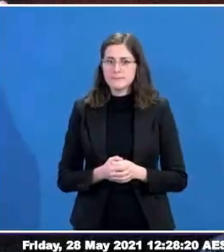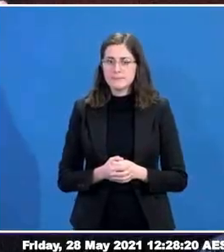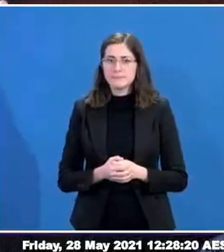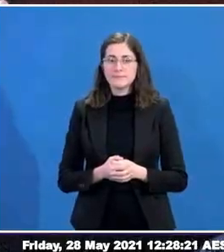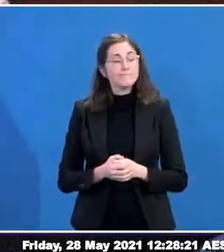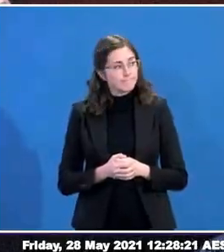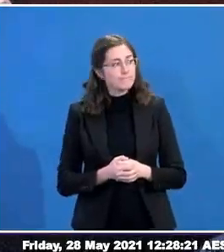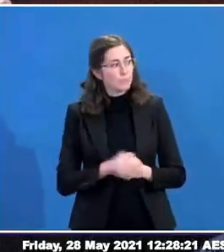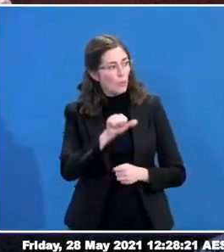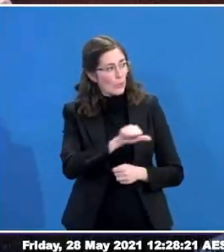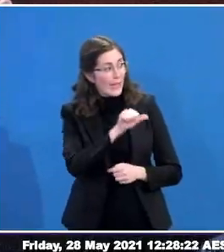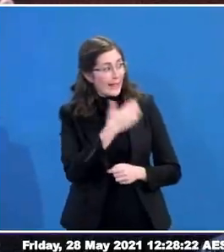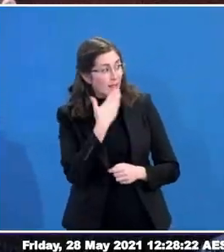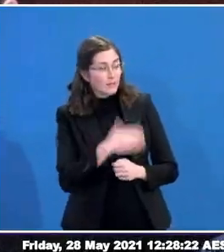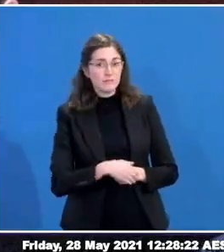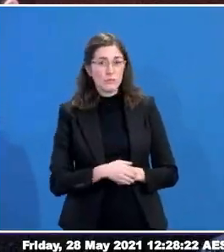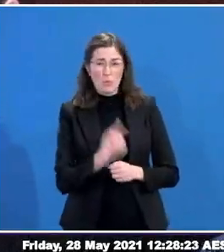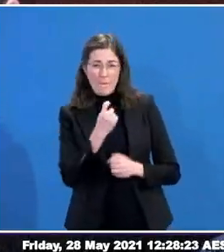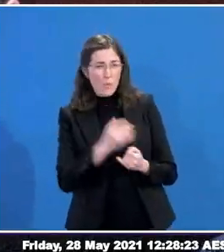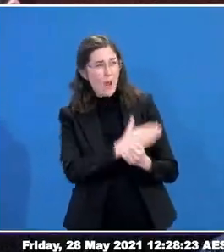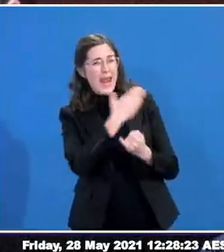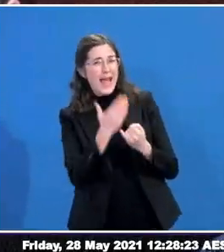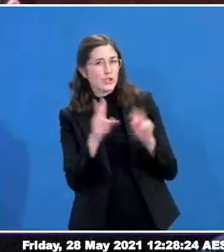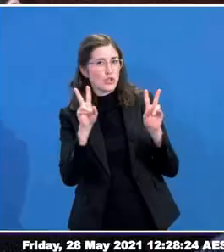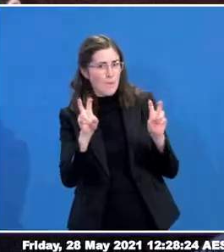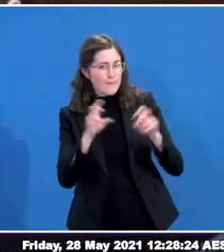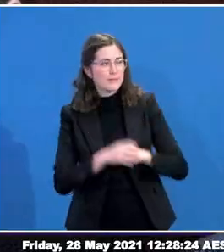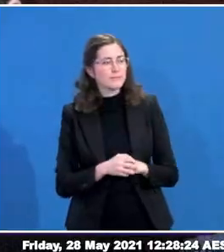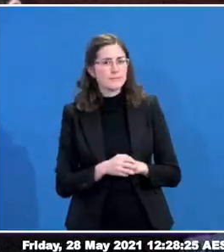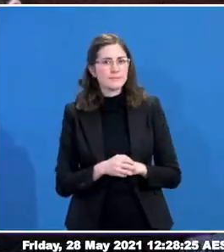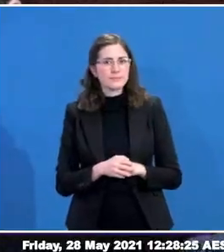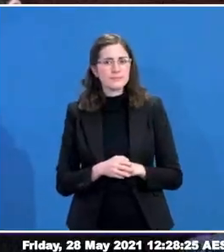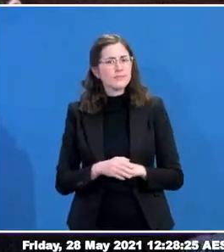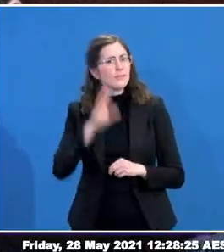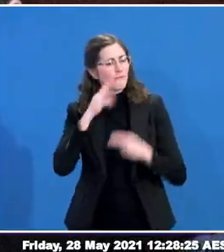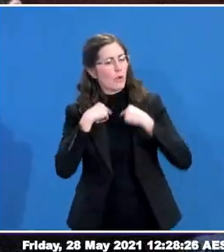Thank you. One last topic, you were asked some questions about how often you visit